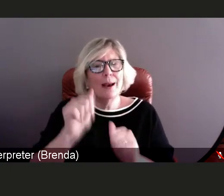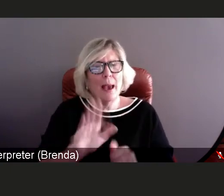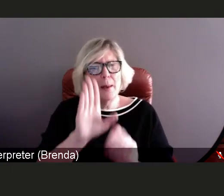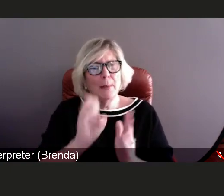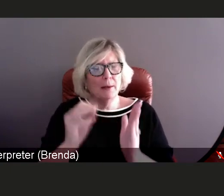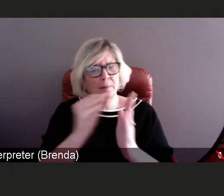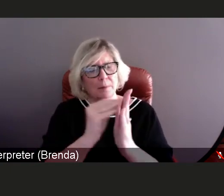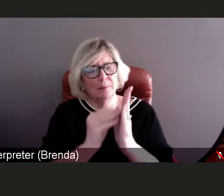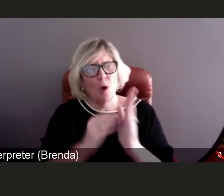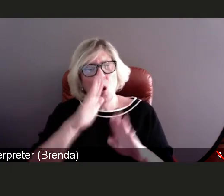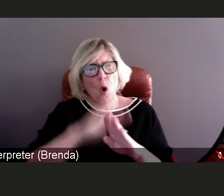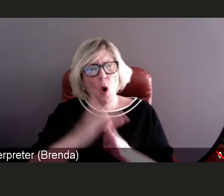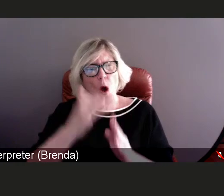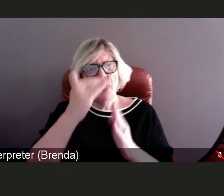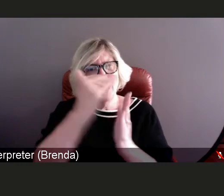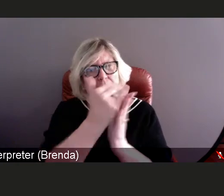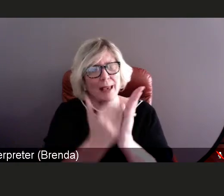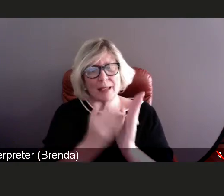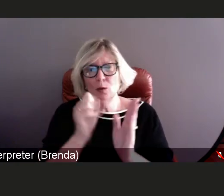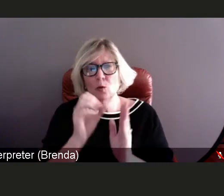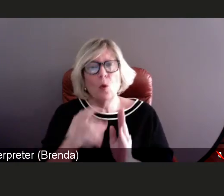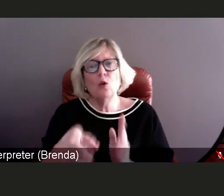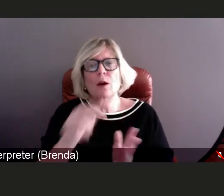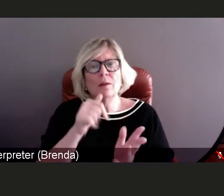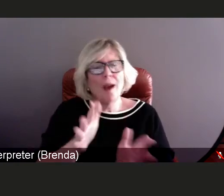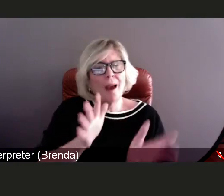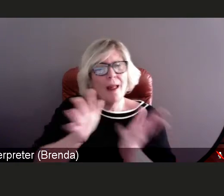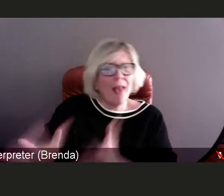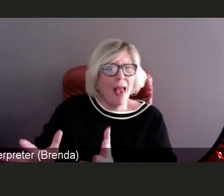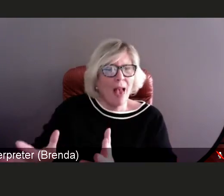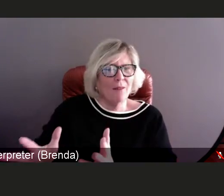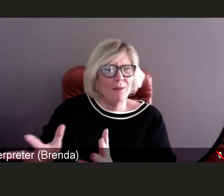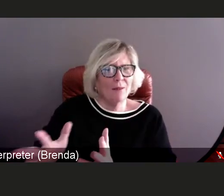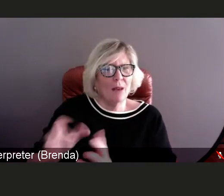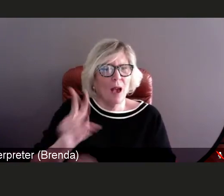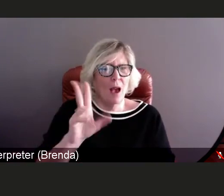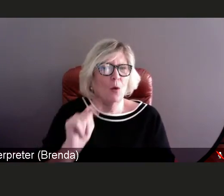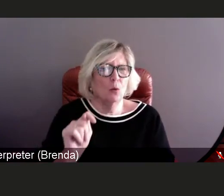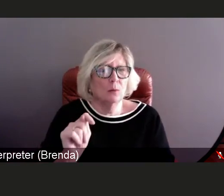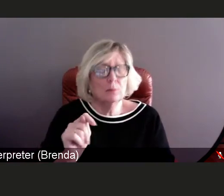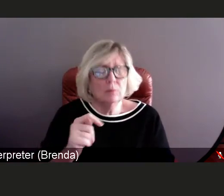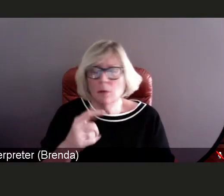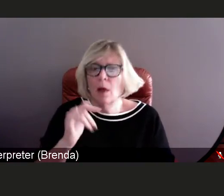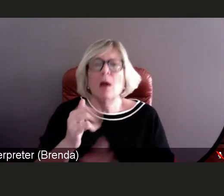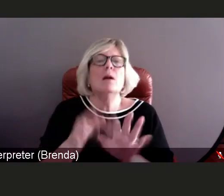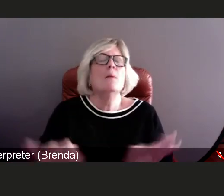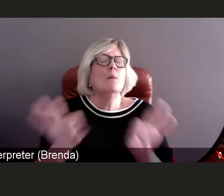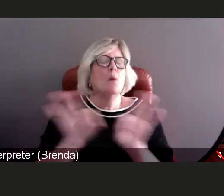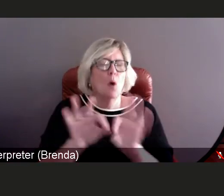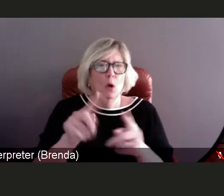so that you don't get left behind. That is so important to us here at Beebe Healthcare.